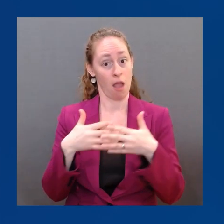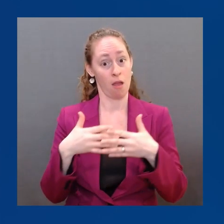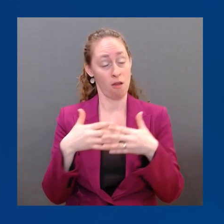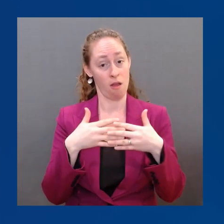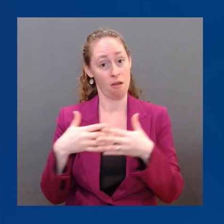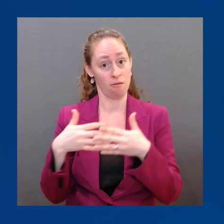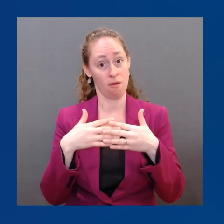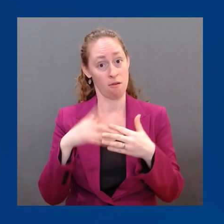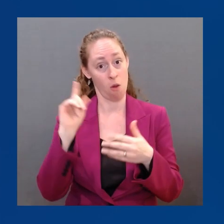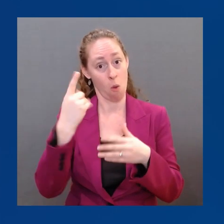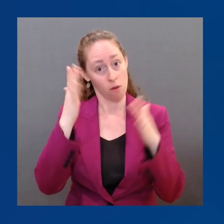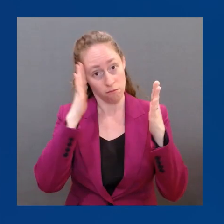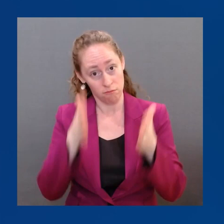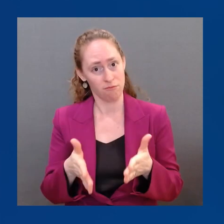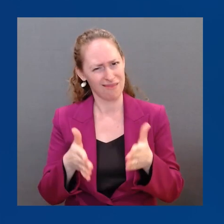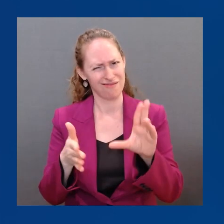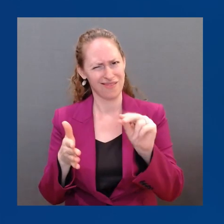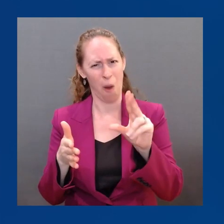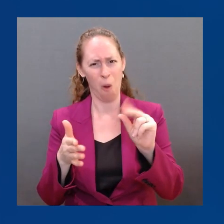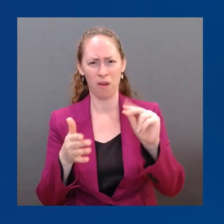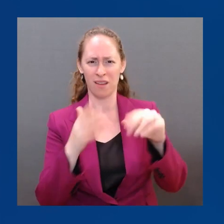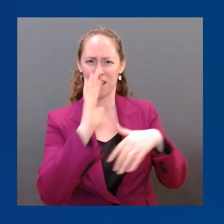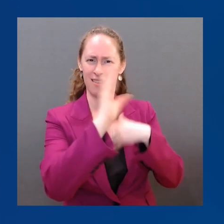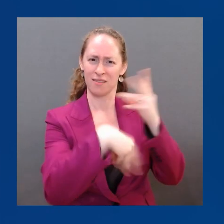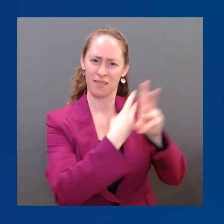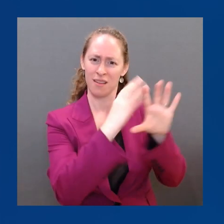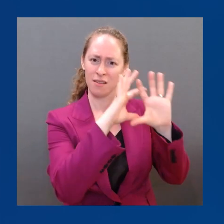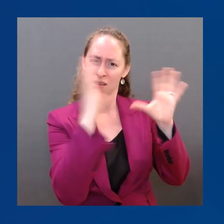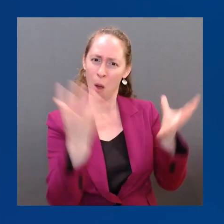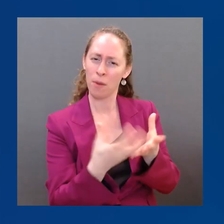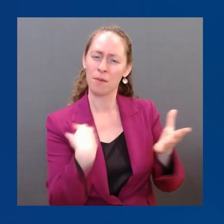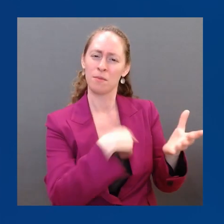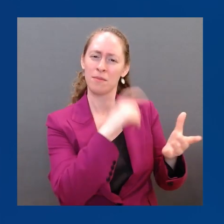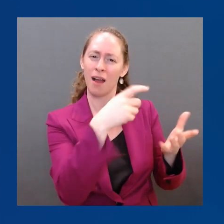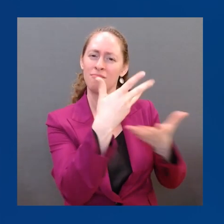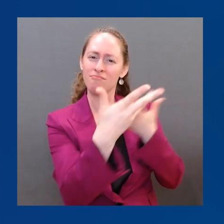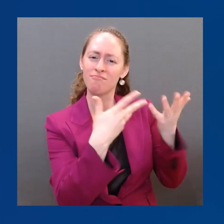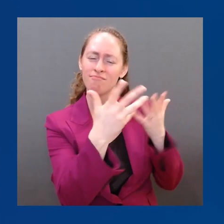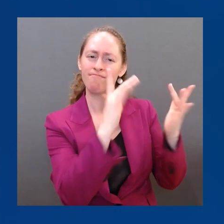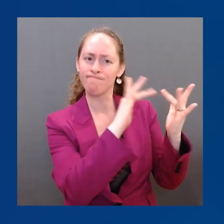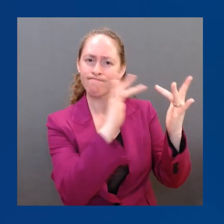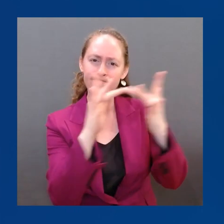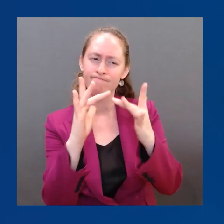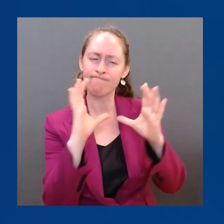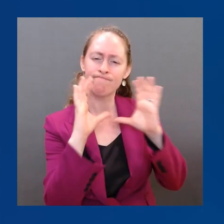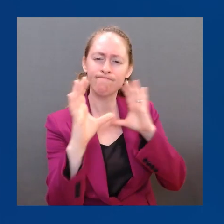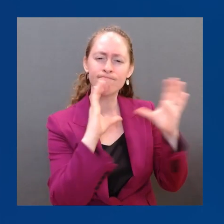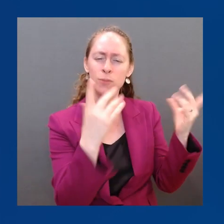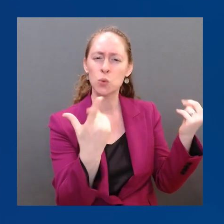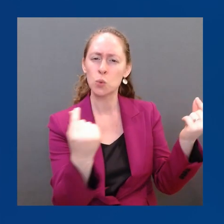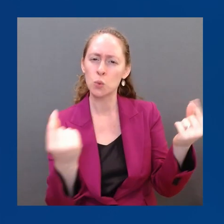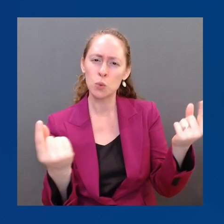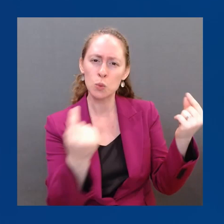and doing what we can -- we've done an extraordinary job of -- of acquiring vaccines and making sure they're widely available for the world,